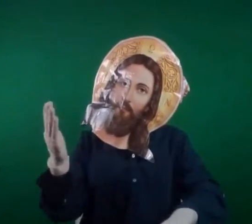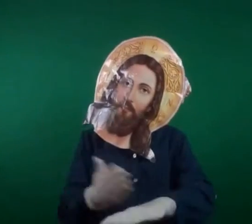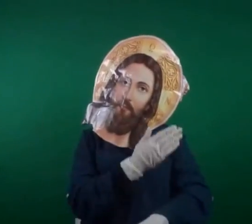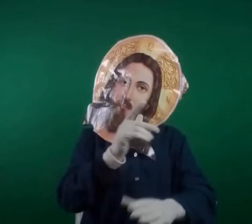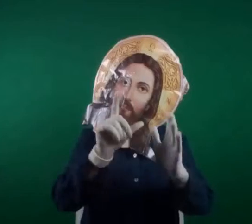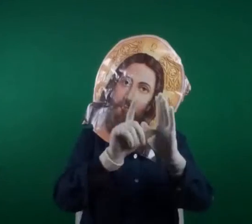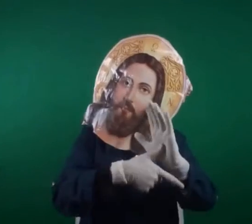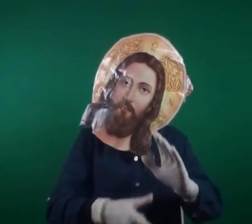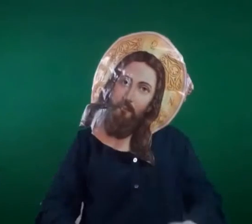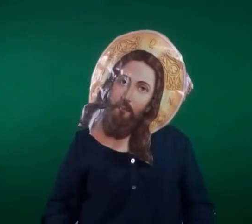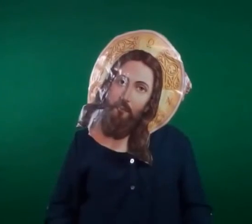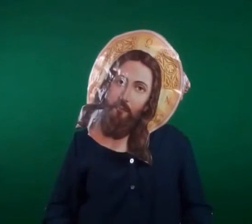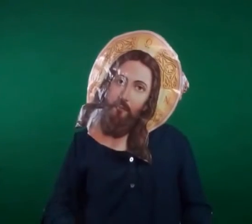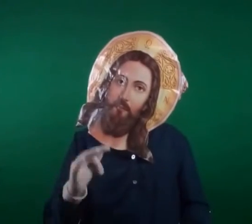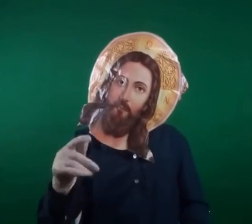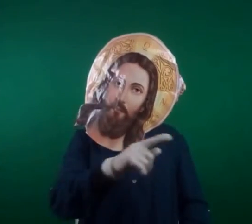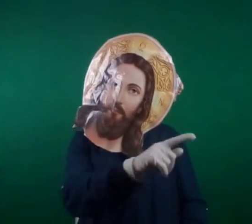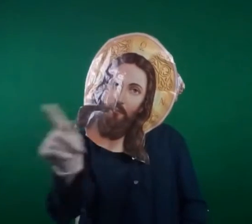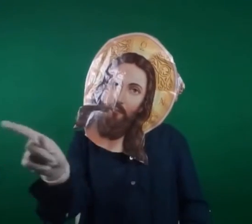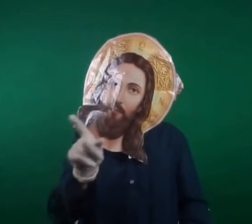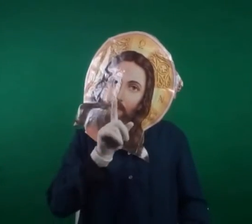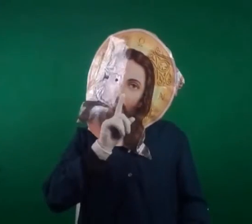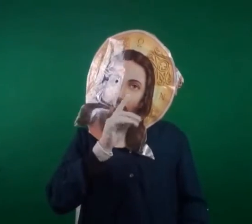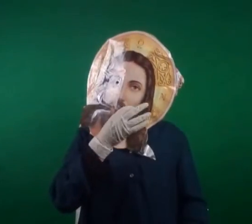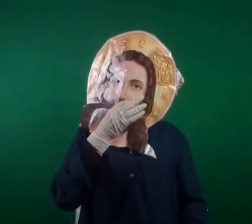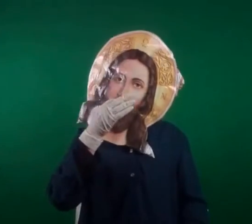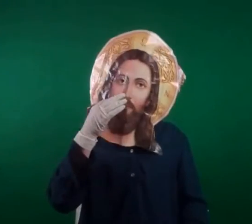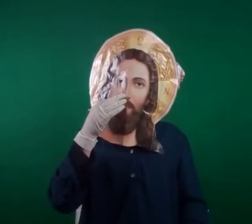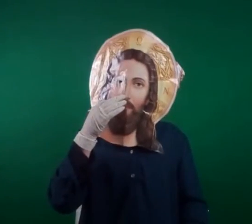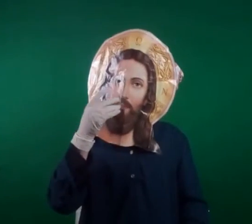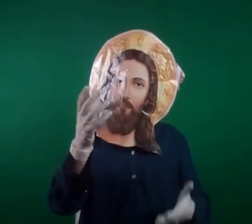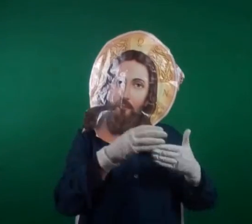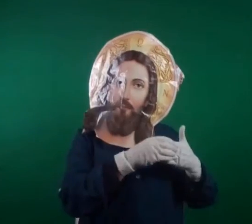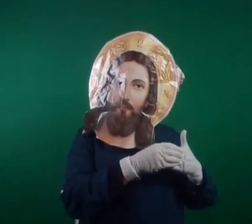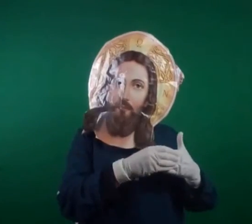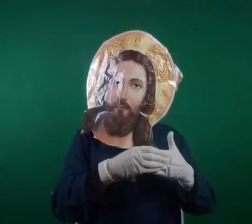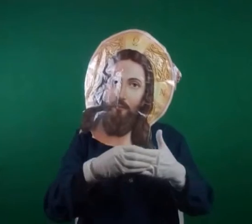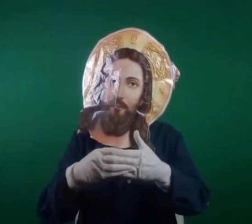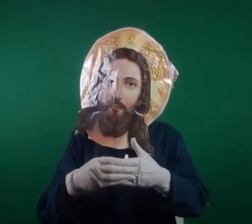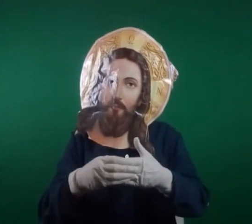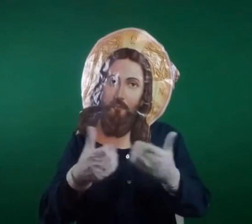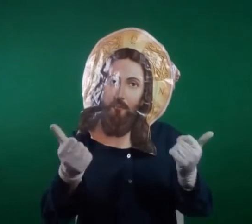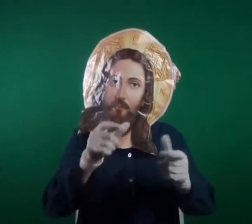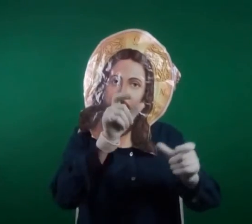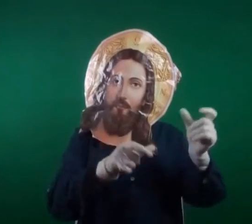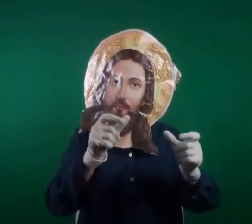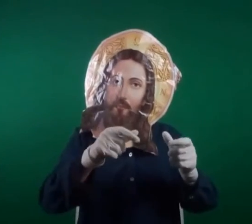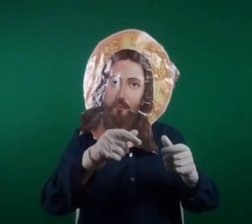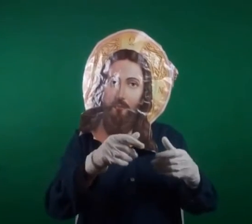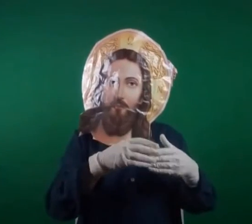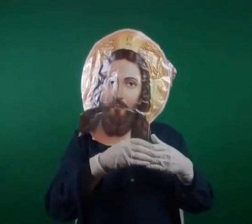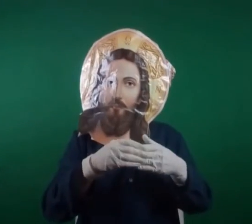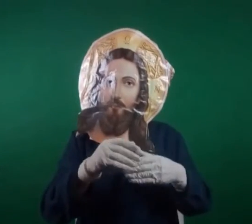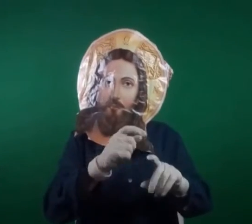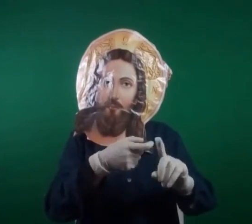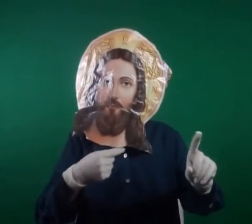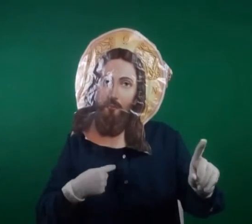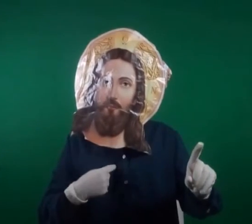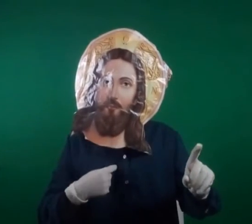anyone who keeps to this lie and leads anyone away from me and the truth from this day forward